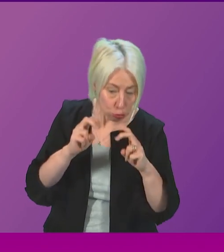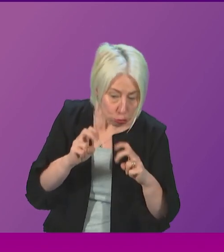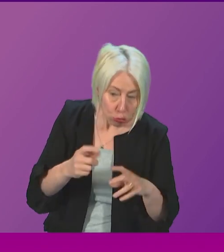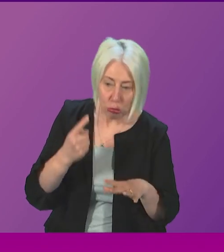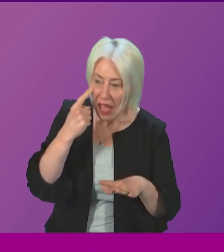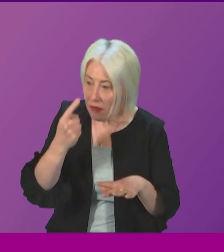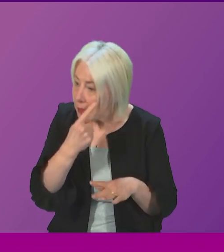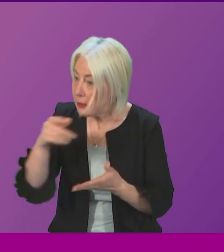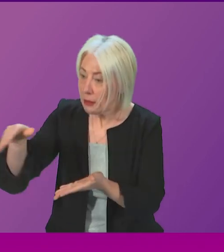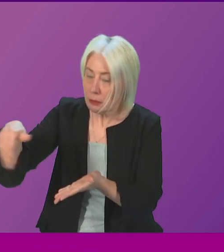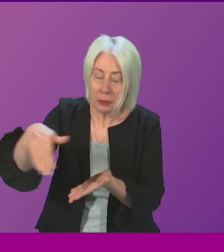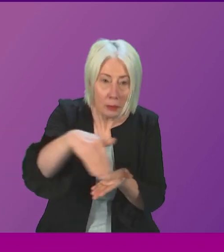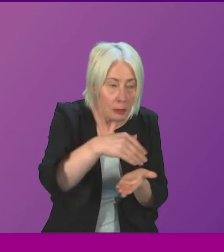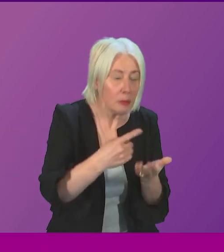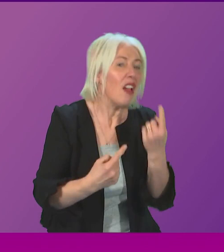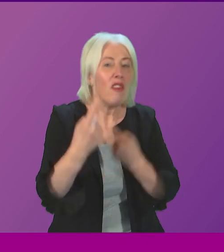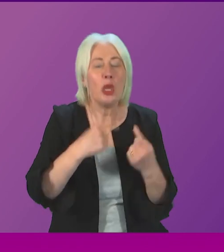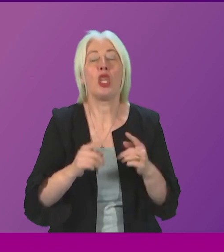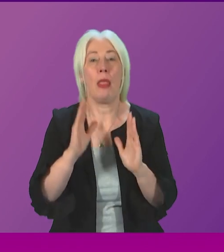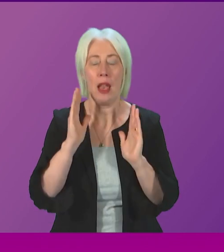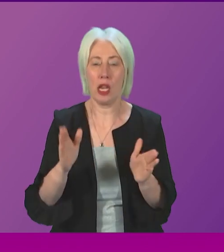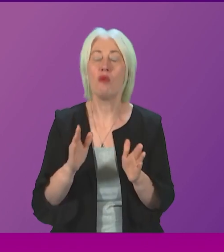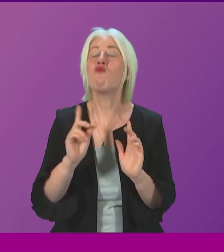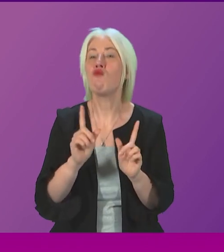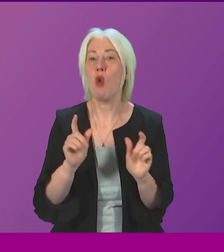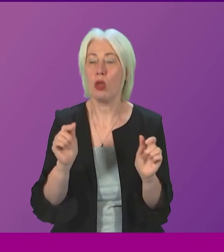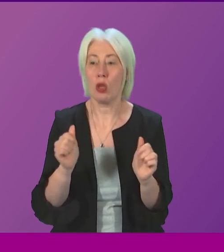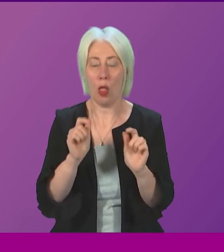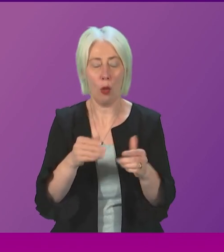collate the data and come to a conclusion about the structural barriers that exist.